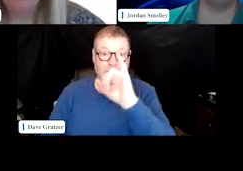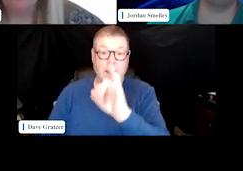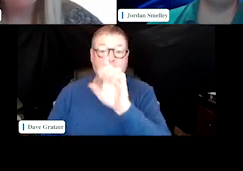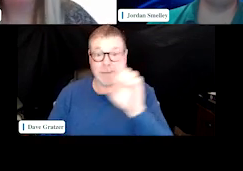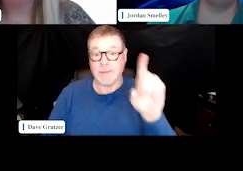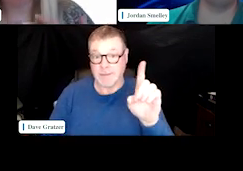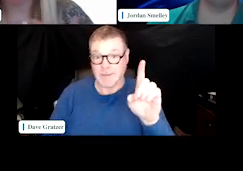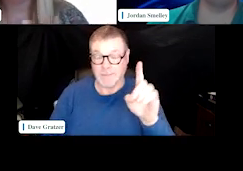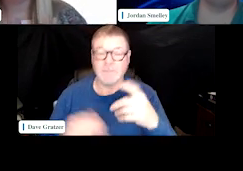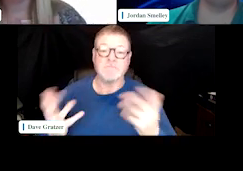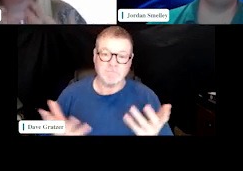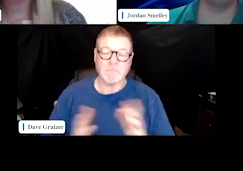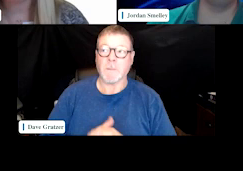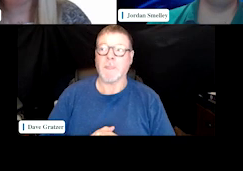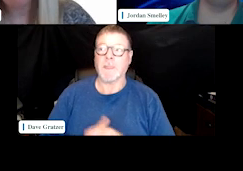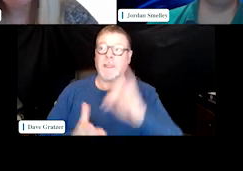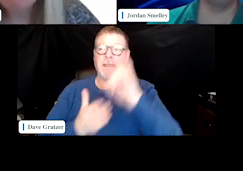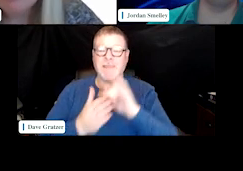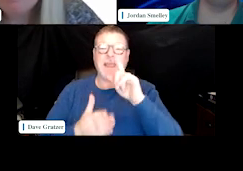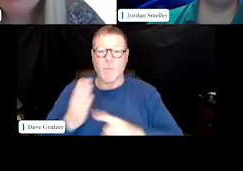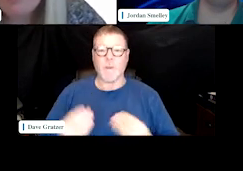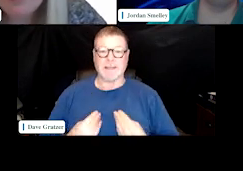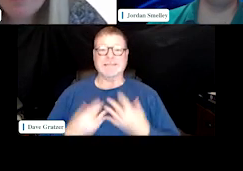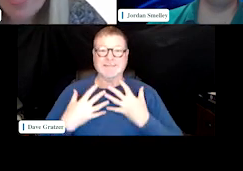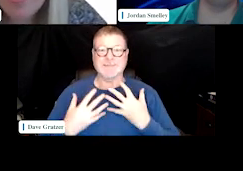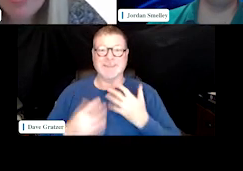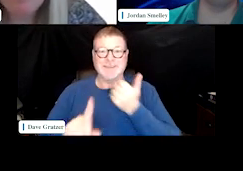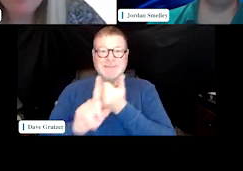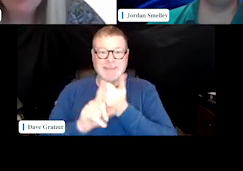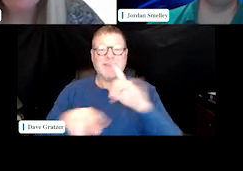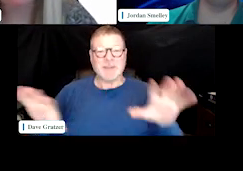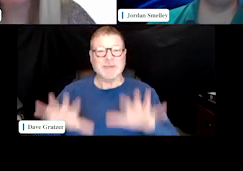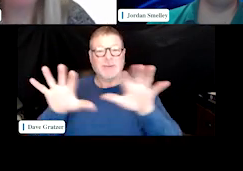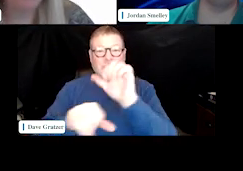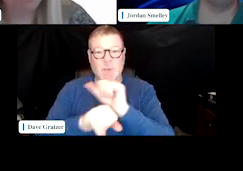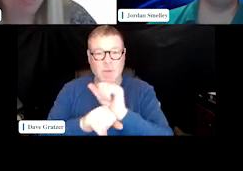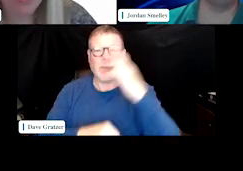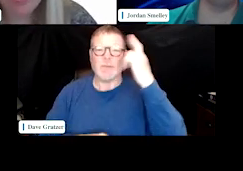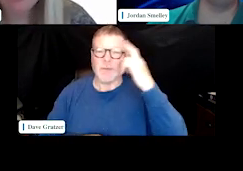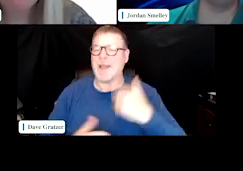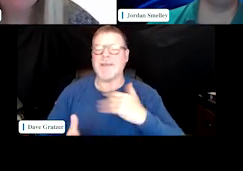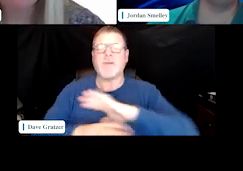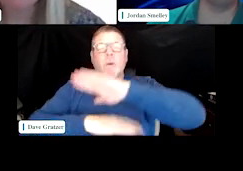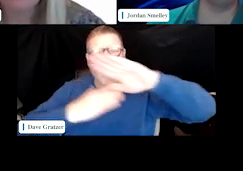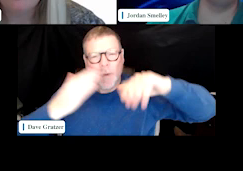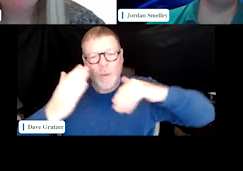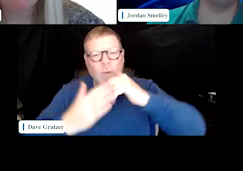So that kind of was what inspired him so much to be doing this work when he realized there's a whole nother population of people